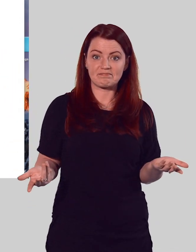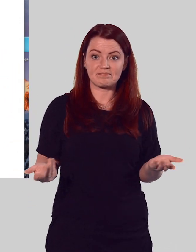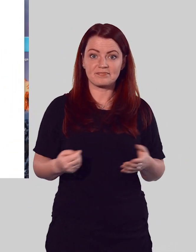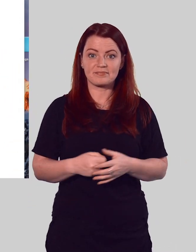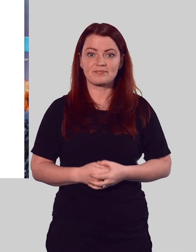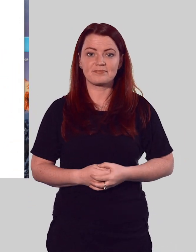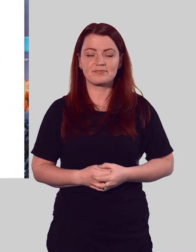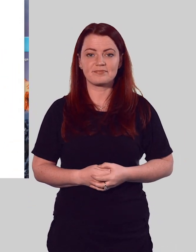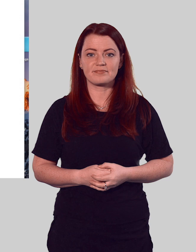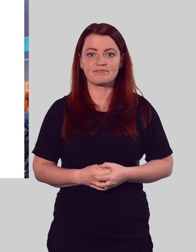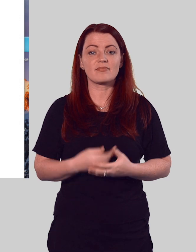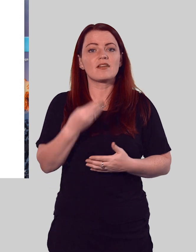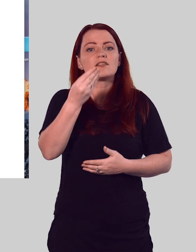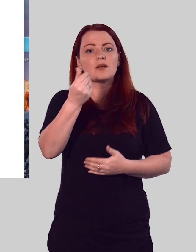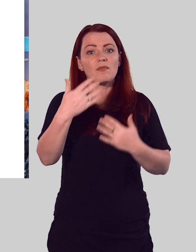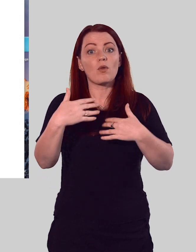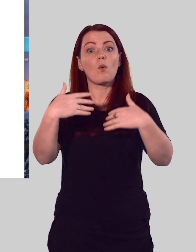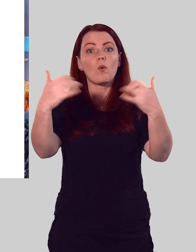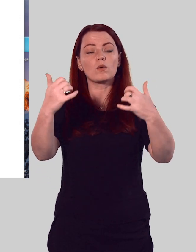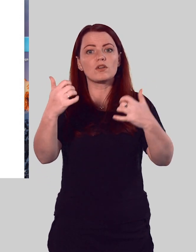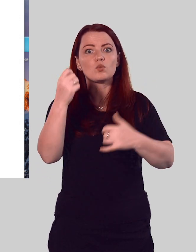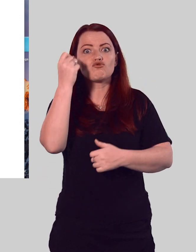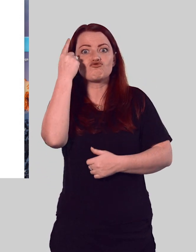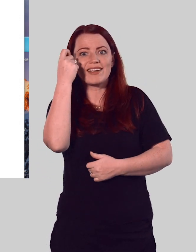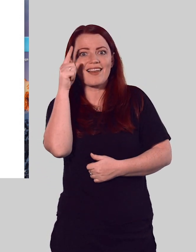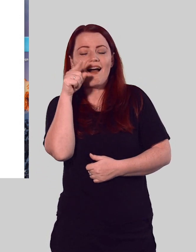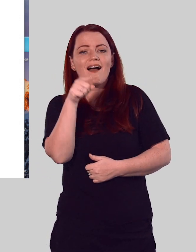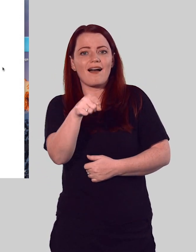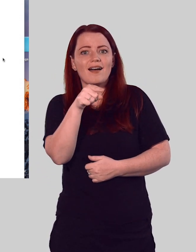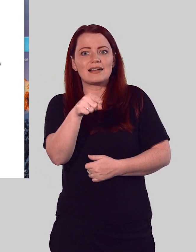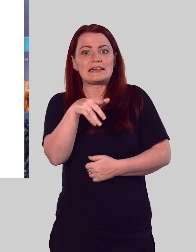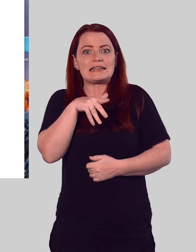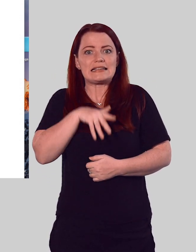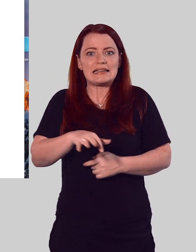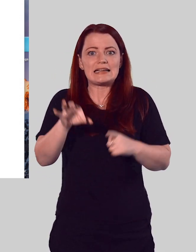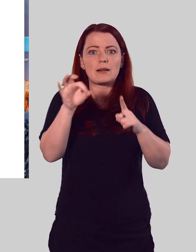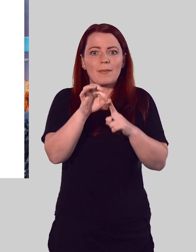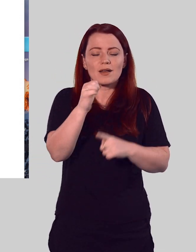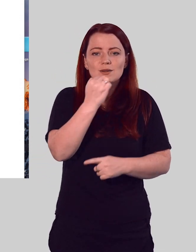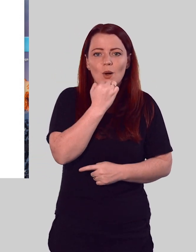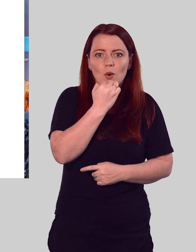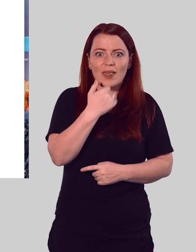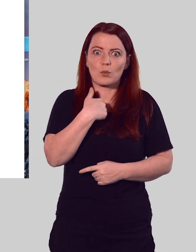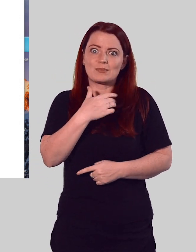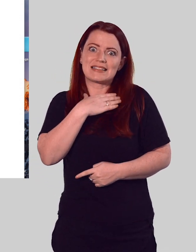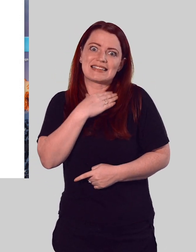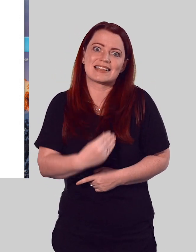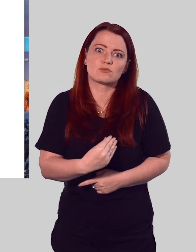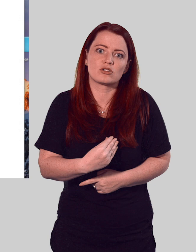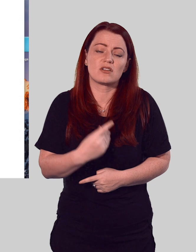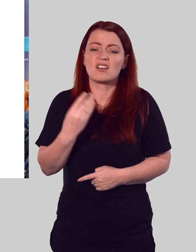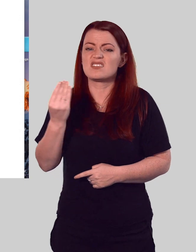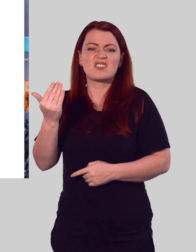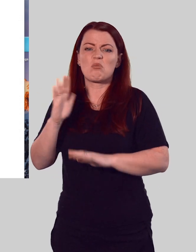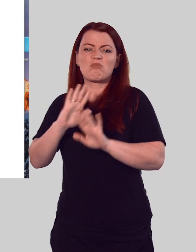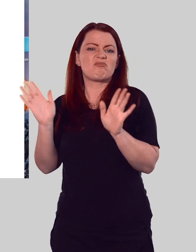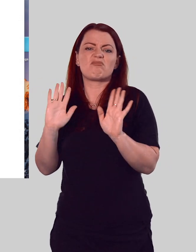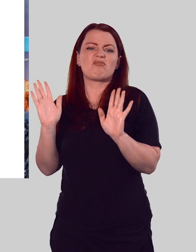Some of our audience will discover this and will be desperate now to try to find the passcode to enter the diamond suite. Some won't find us, some won't even try.